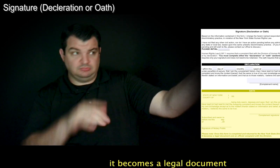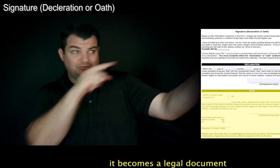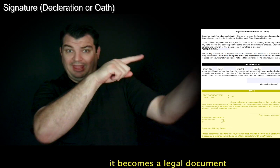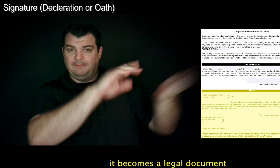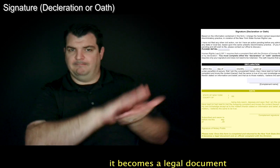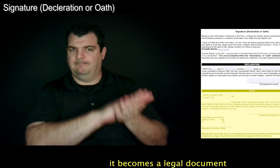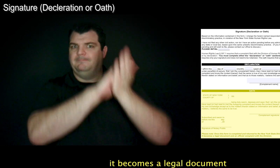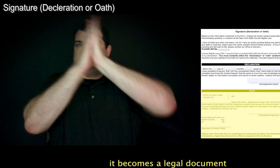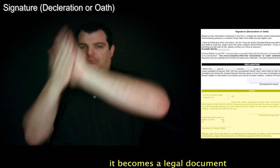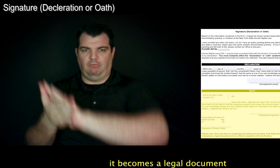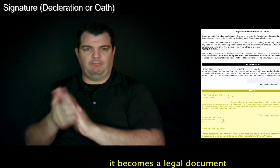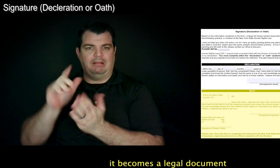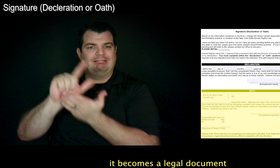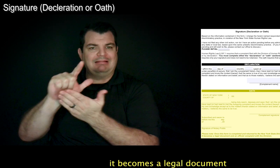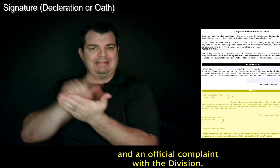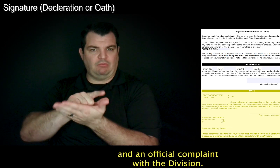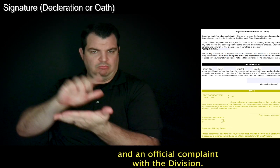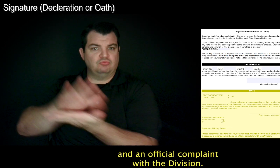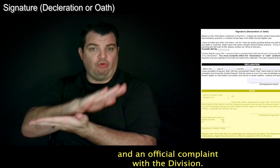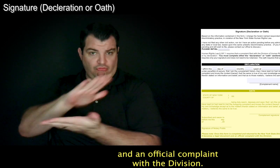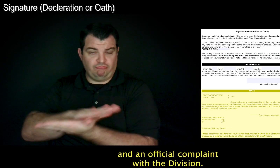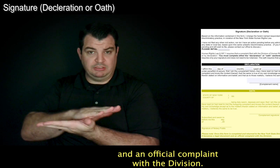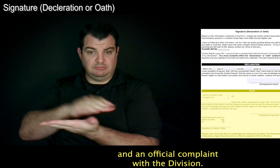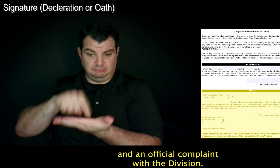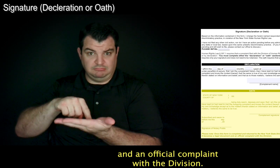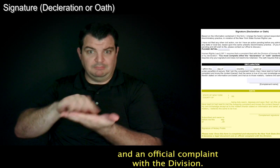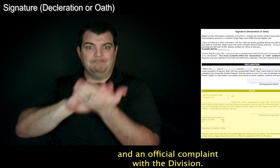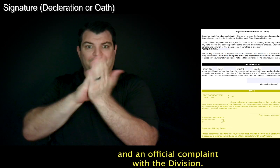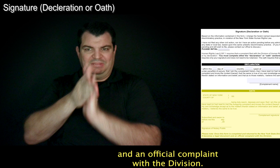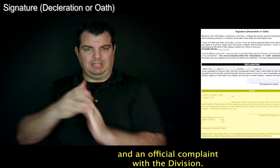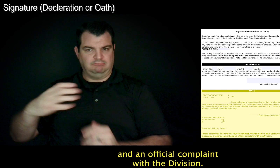it becomes a legal document and an official complaint with the Division.